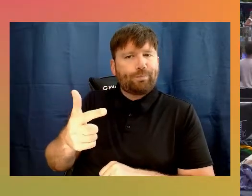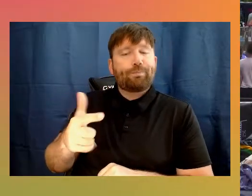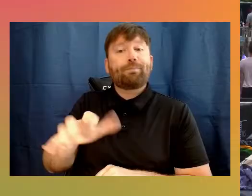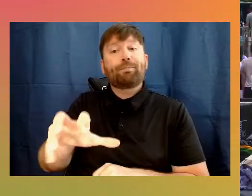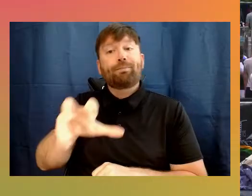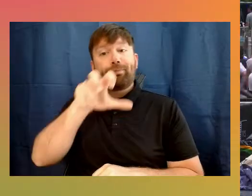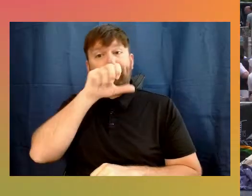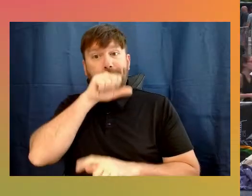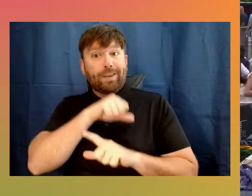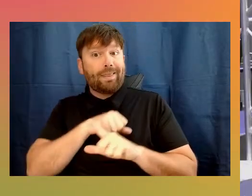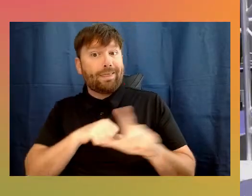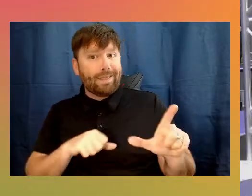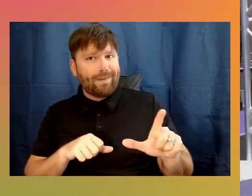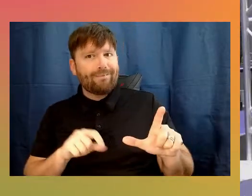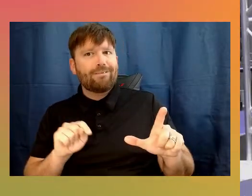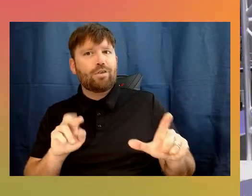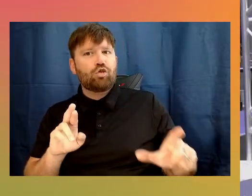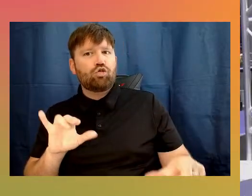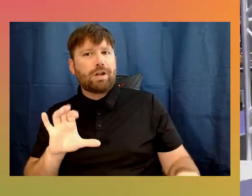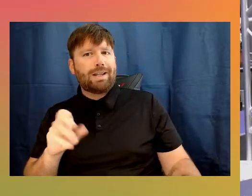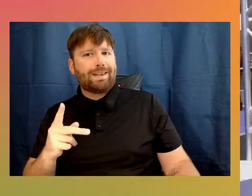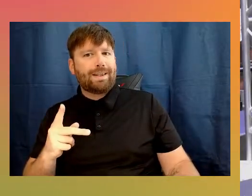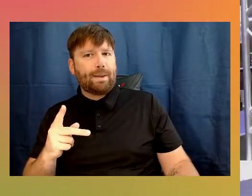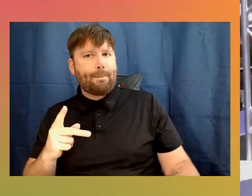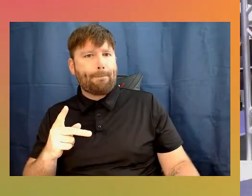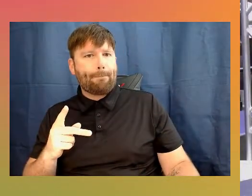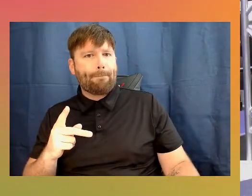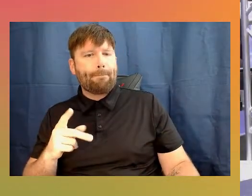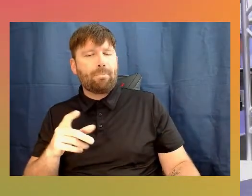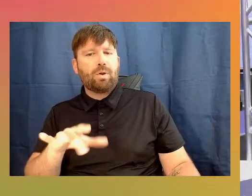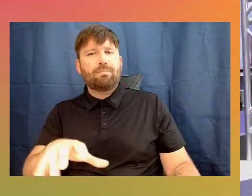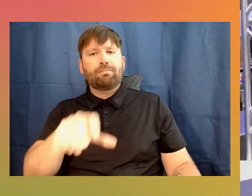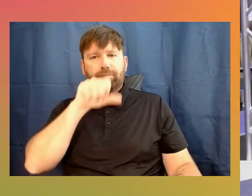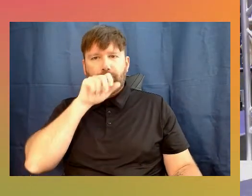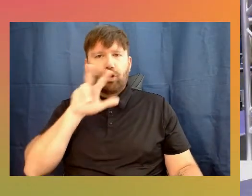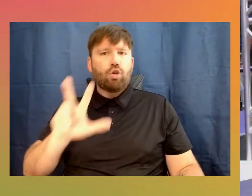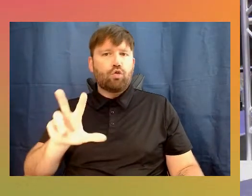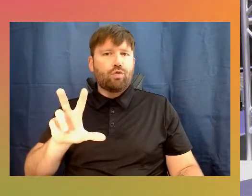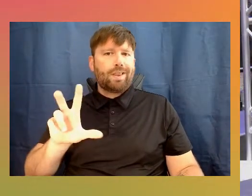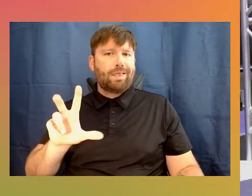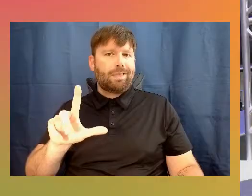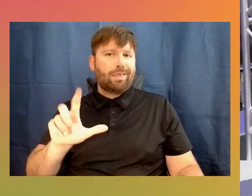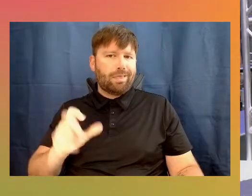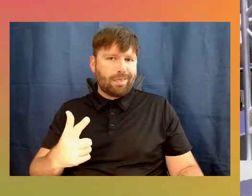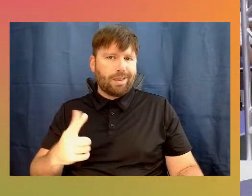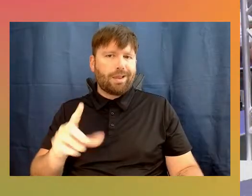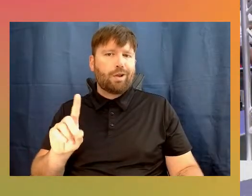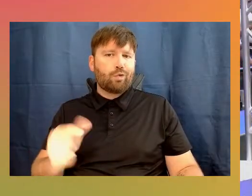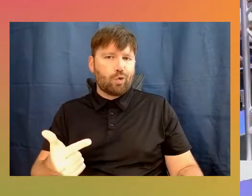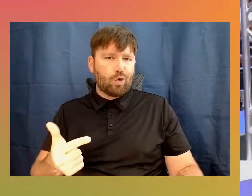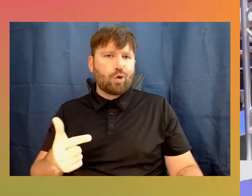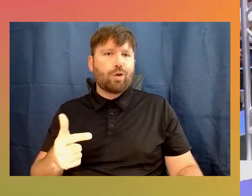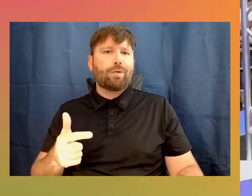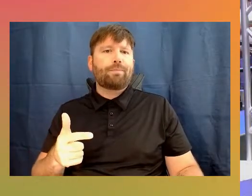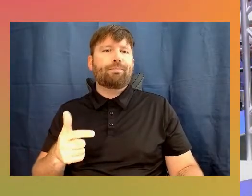TRICEPS, SQUEEZE. BEAUTIFUL.